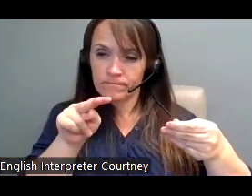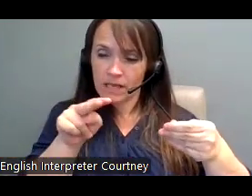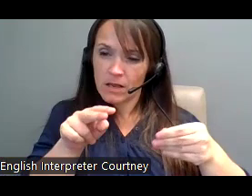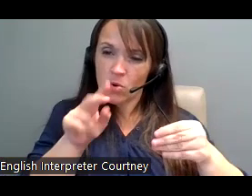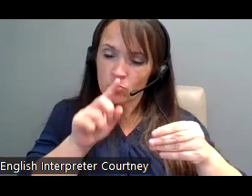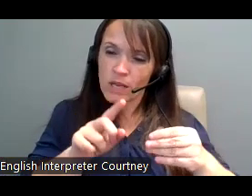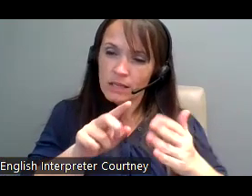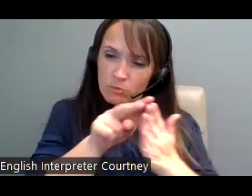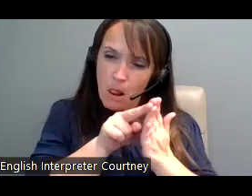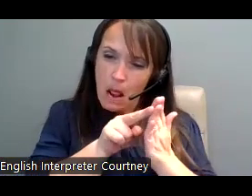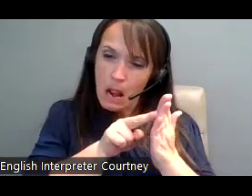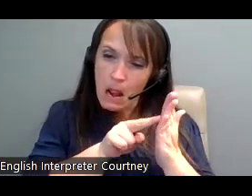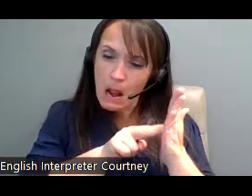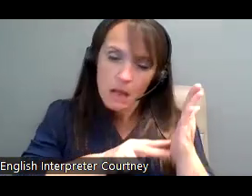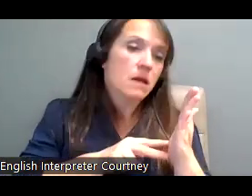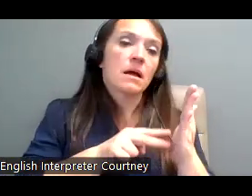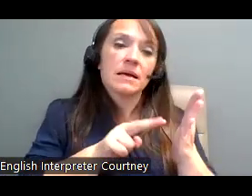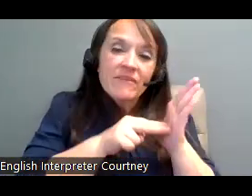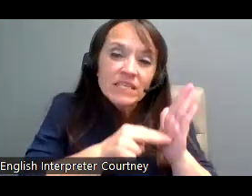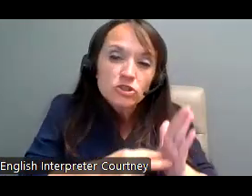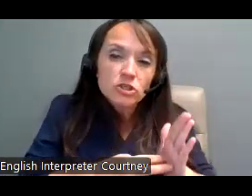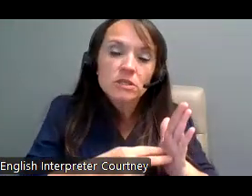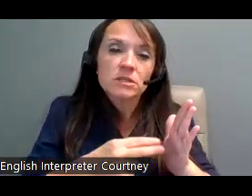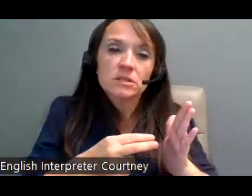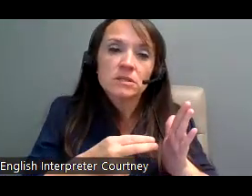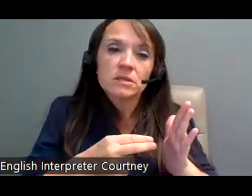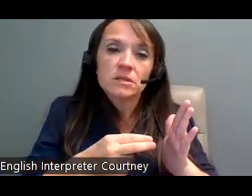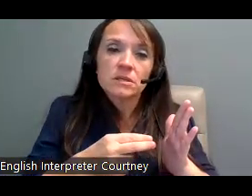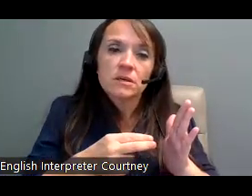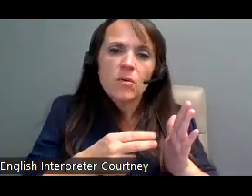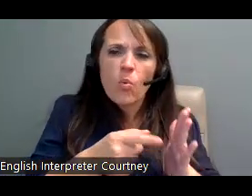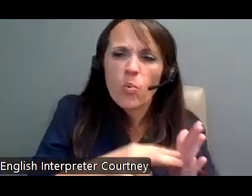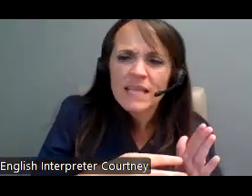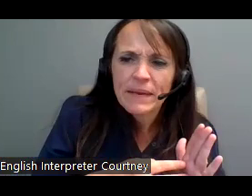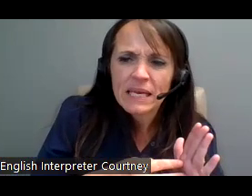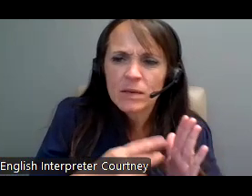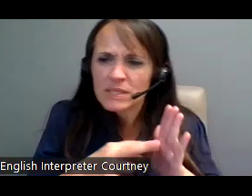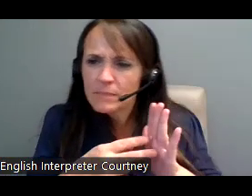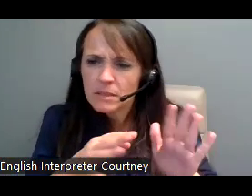will change. But not always eliminating a service but they may add new services on there or again,